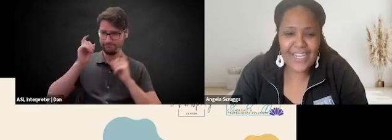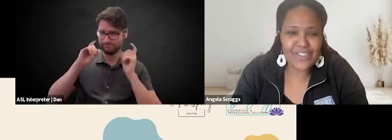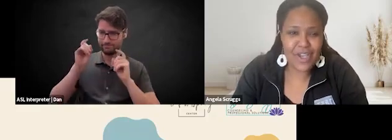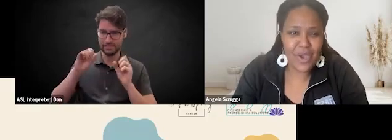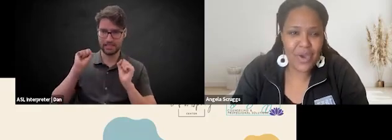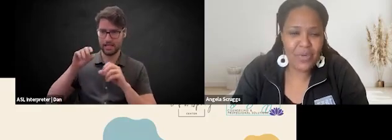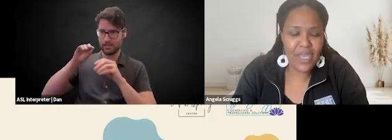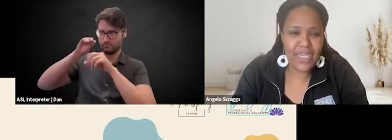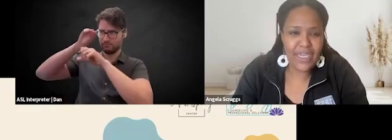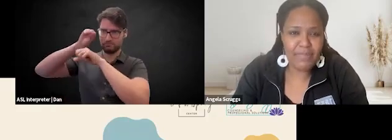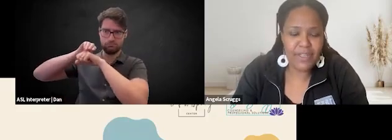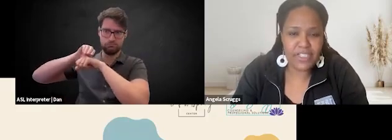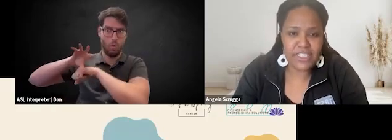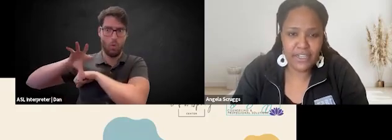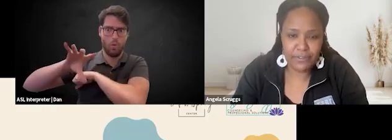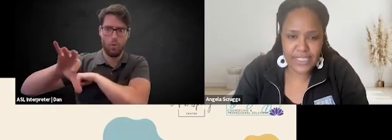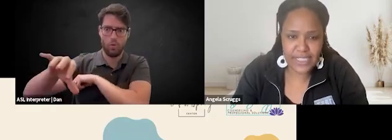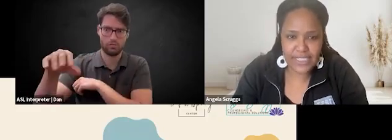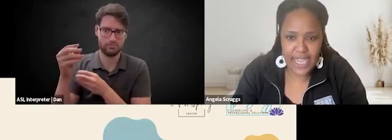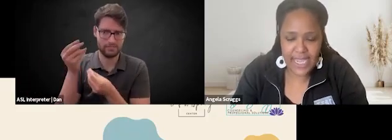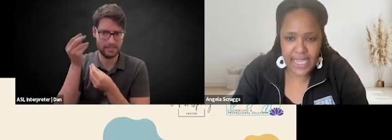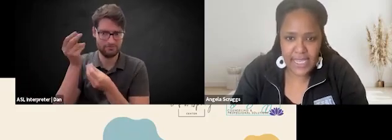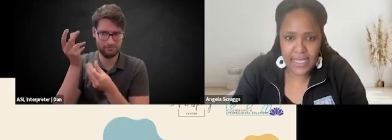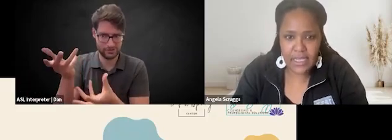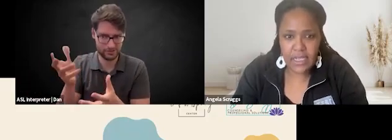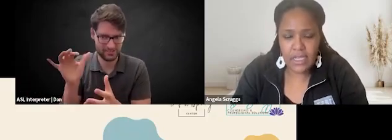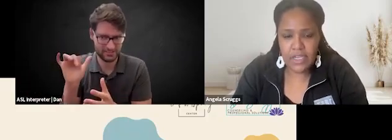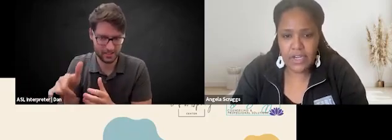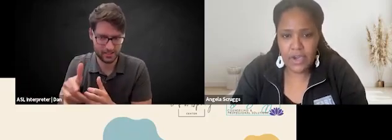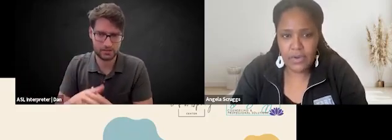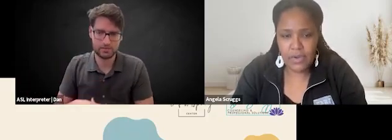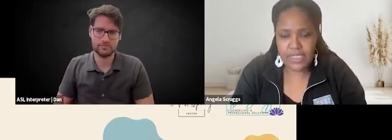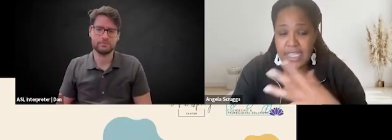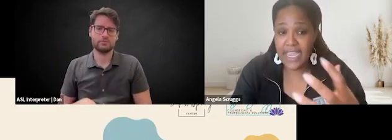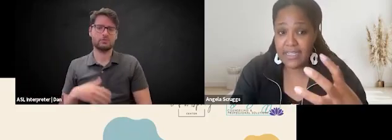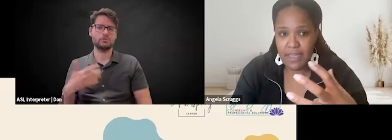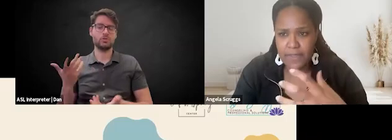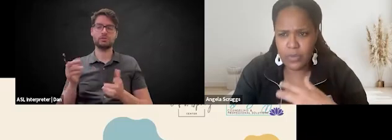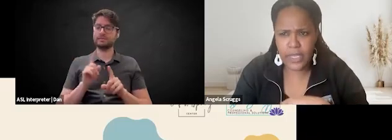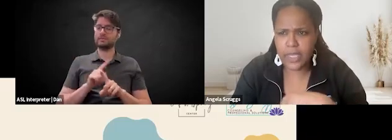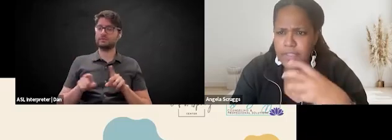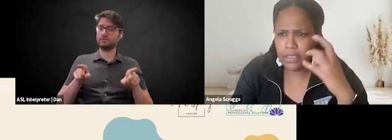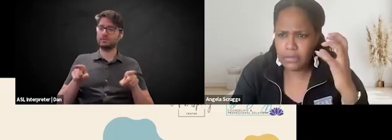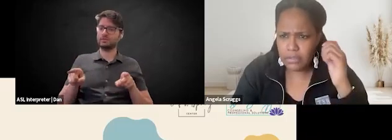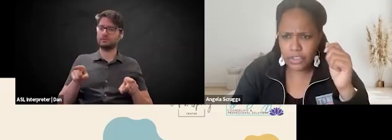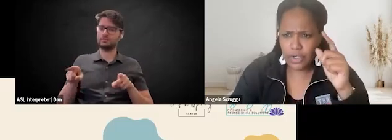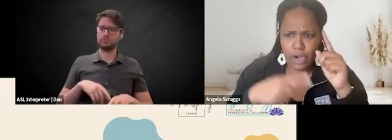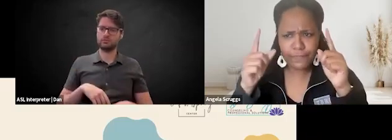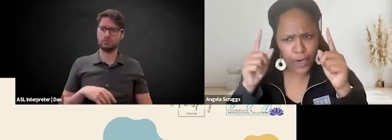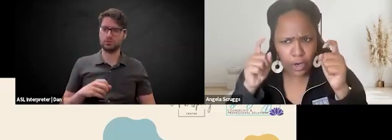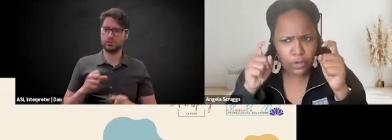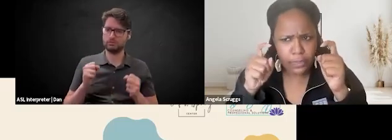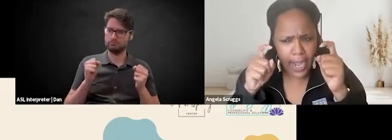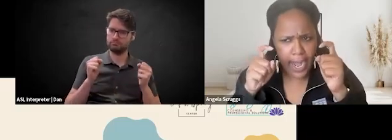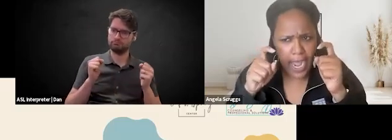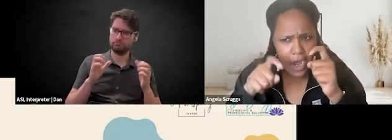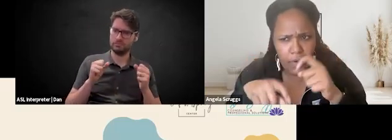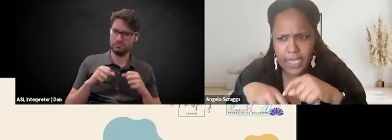And so, there's a difference in saying, you know, saying something with, you know, a furrowed brow